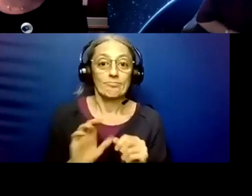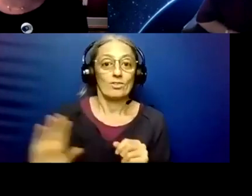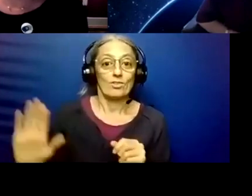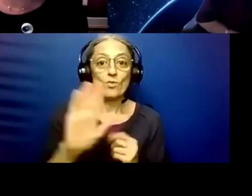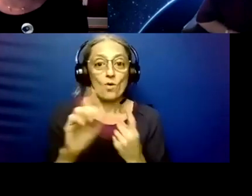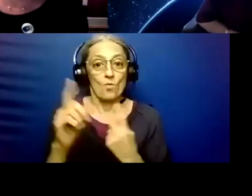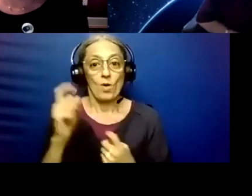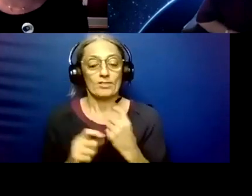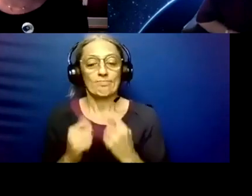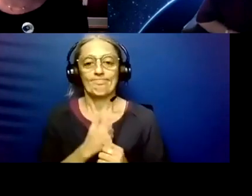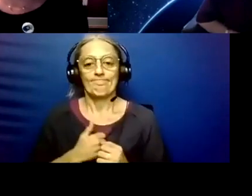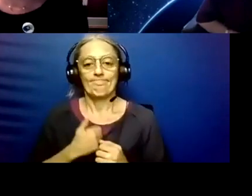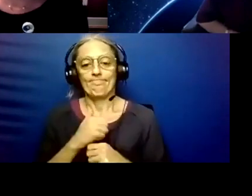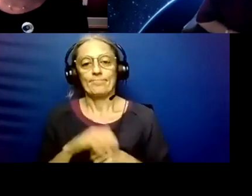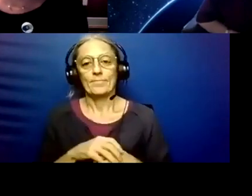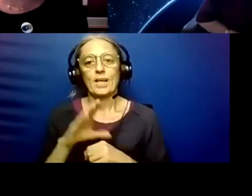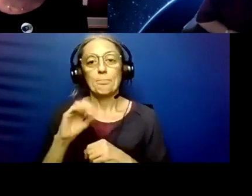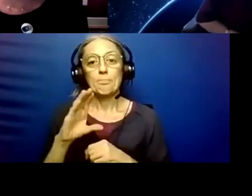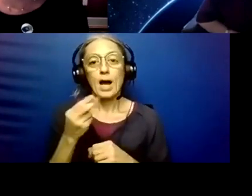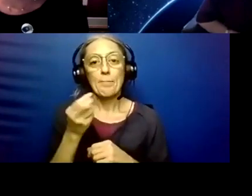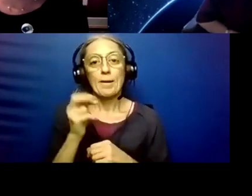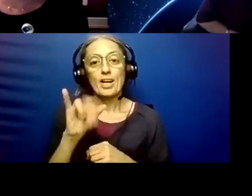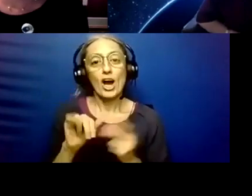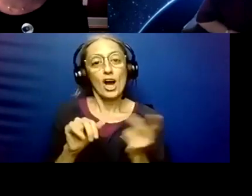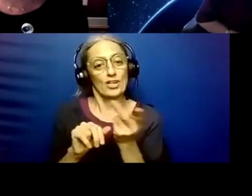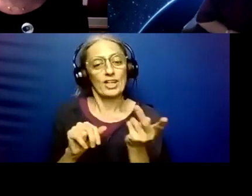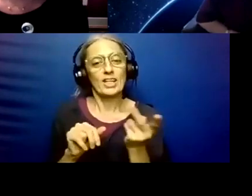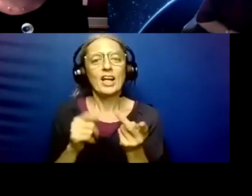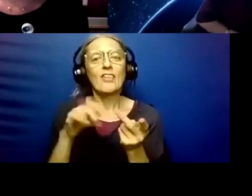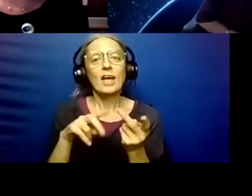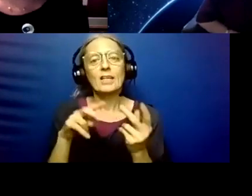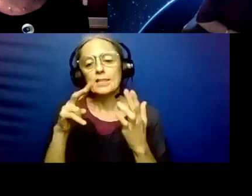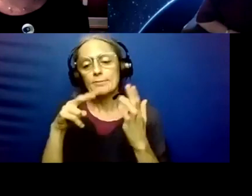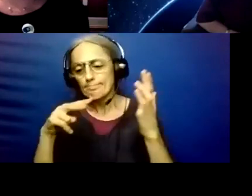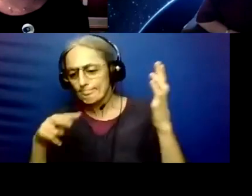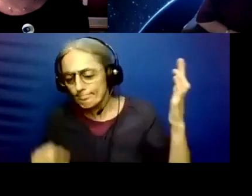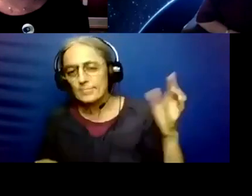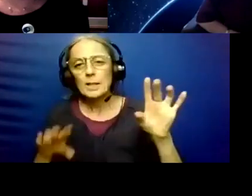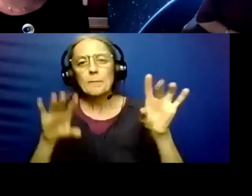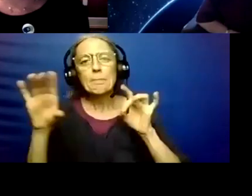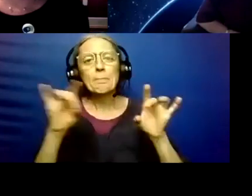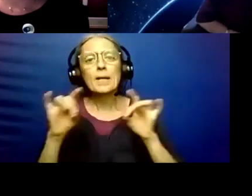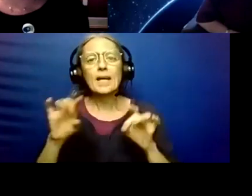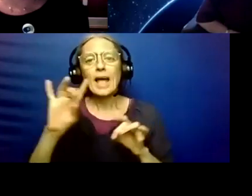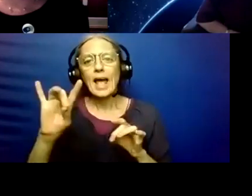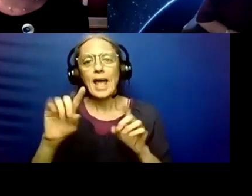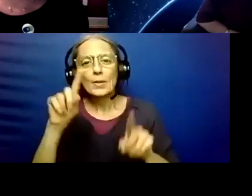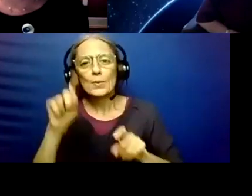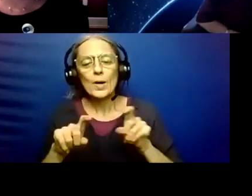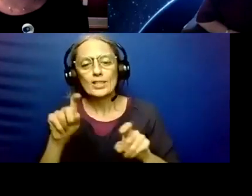that represented not just diverse topics, but also the diversity of questioners and AAC